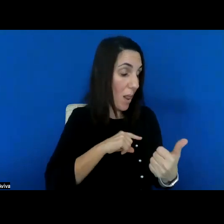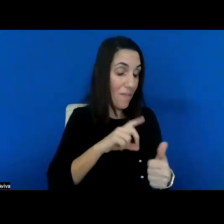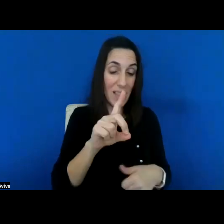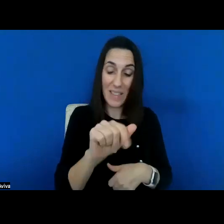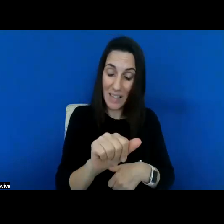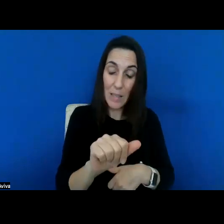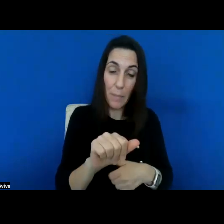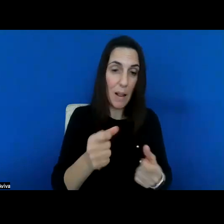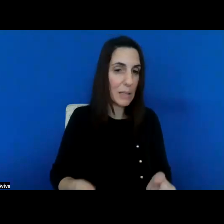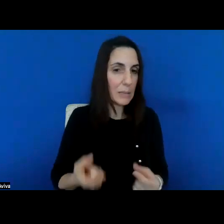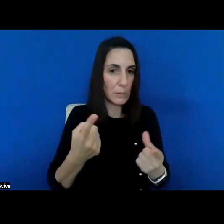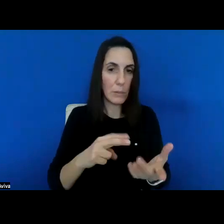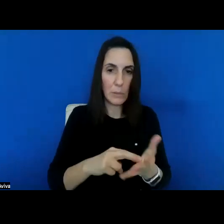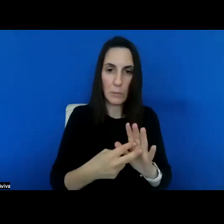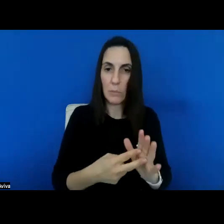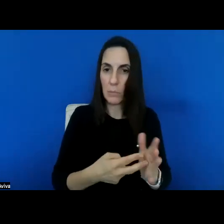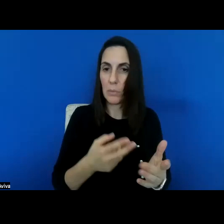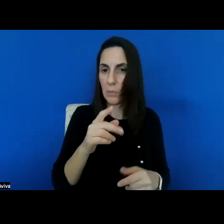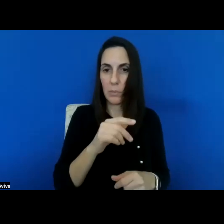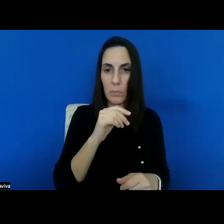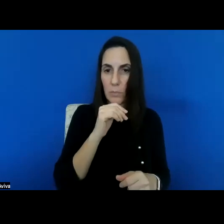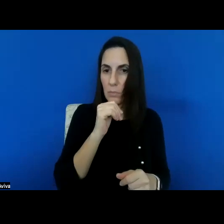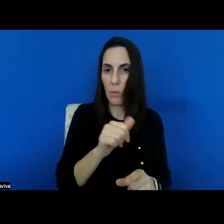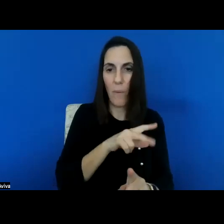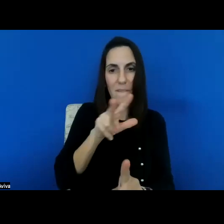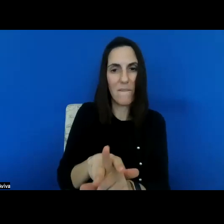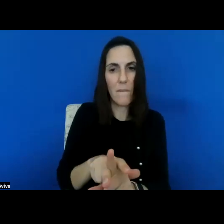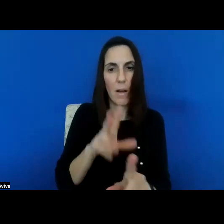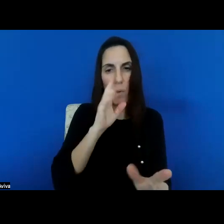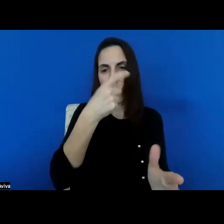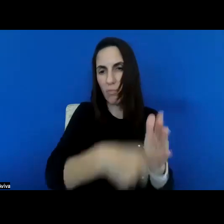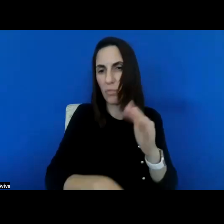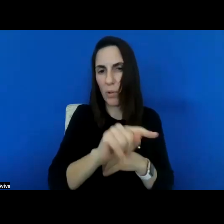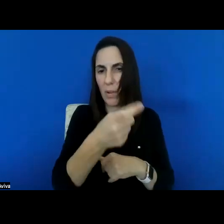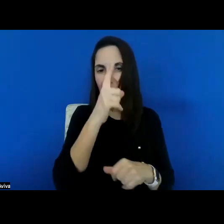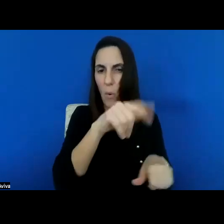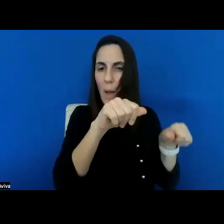reason that that the file taxes only 11:40:11 How do we get enable debit card?